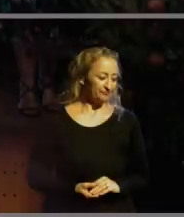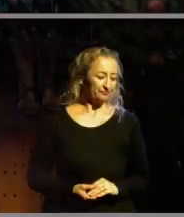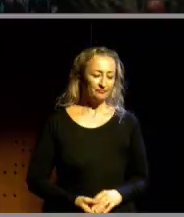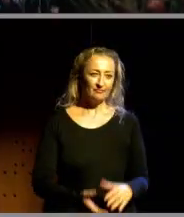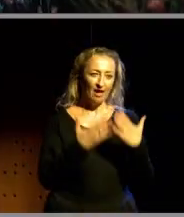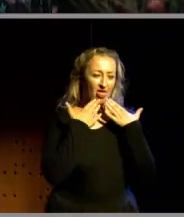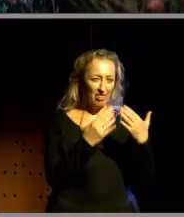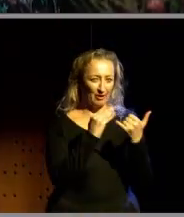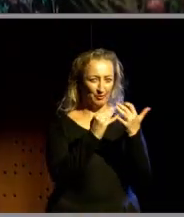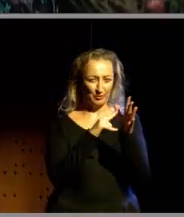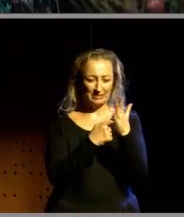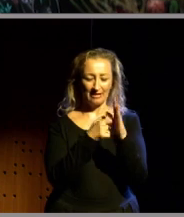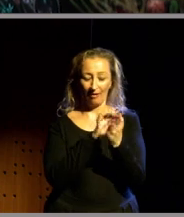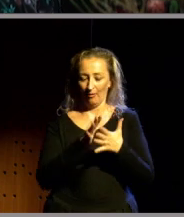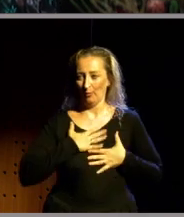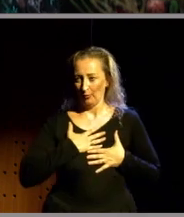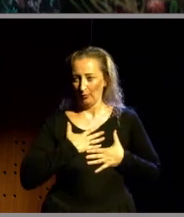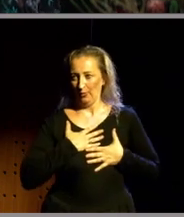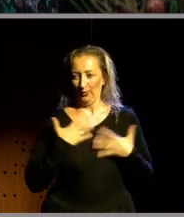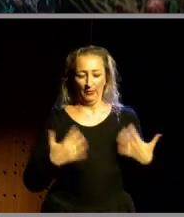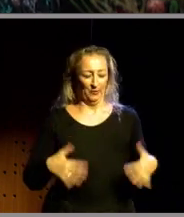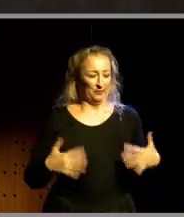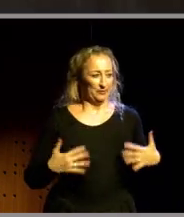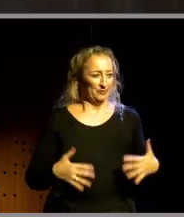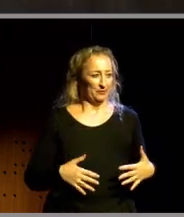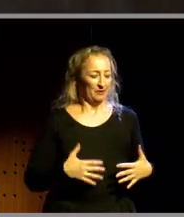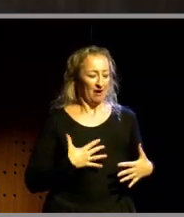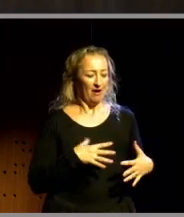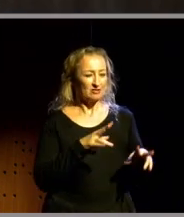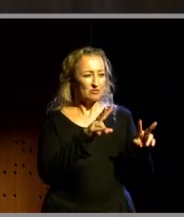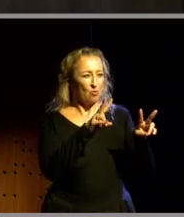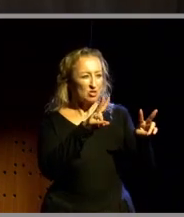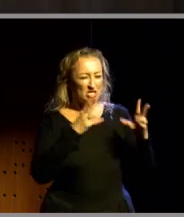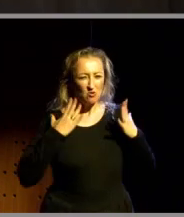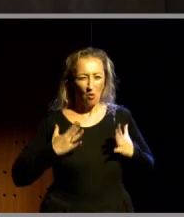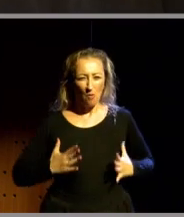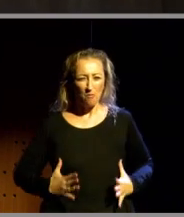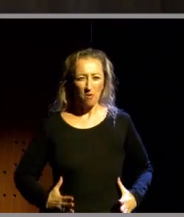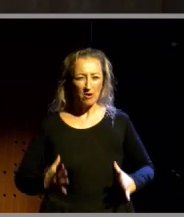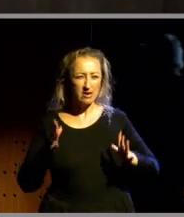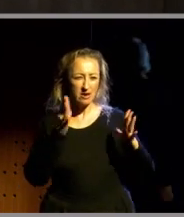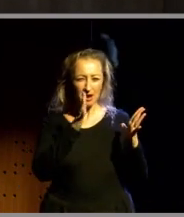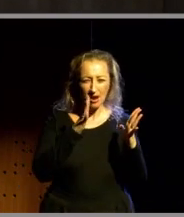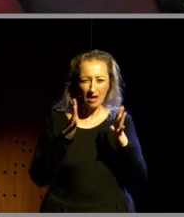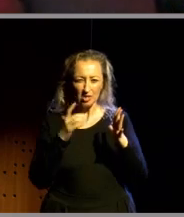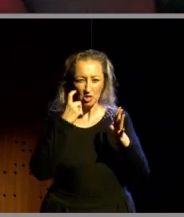Thank you, Sarah. Oh my goodness, it's got, I was just watching your body kind of shifting and changing to get all those notes.